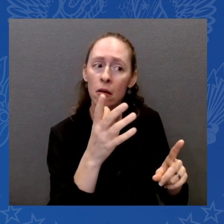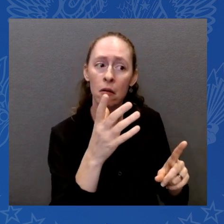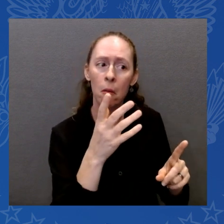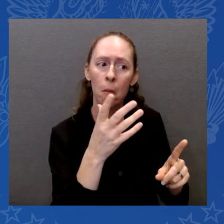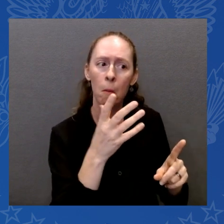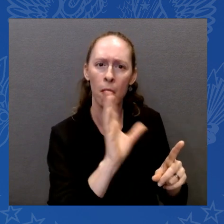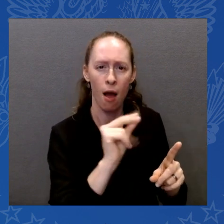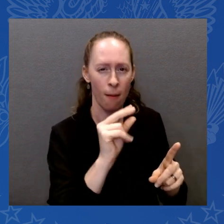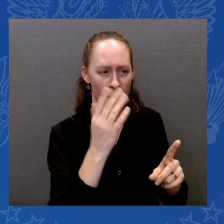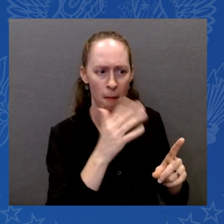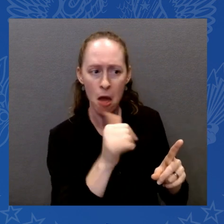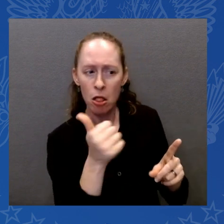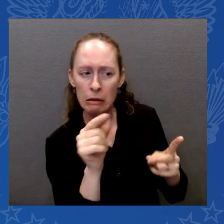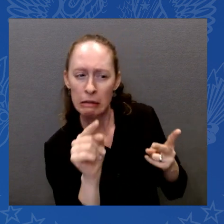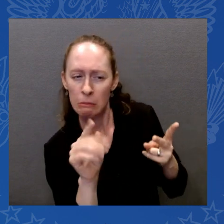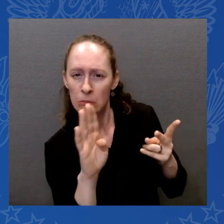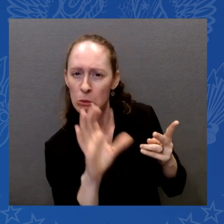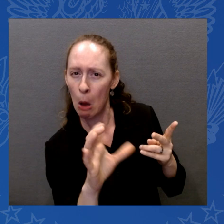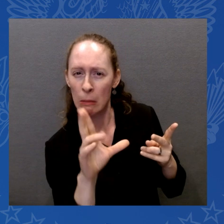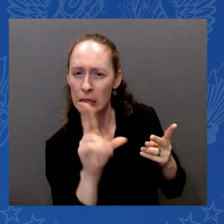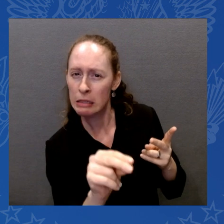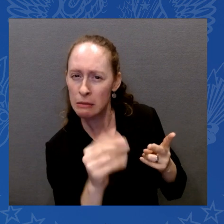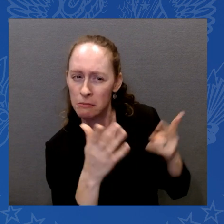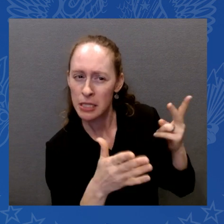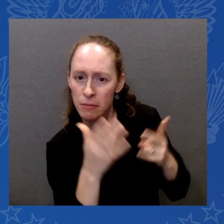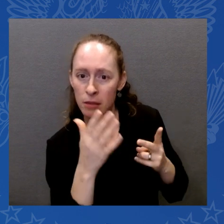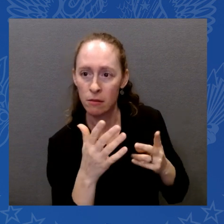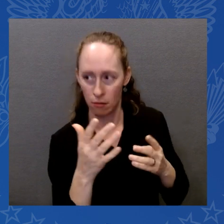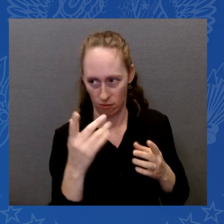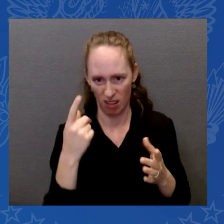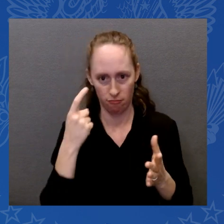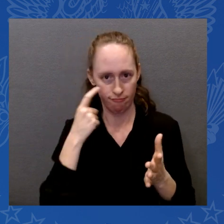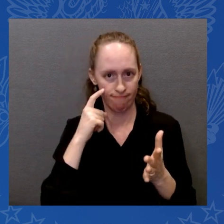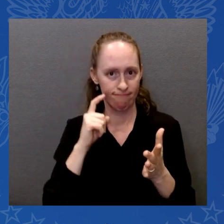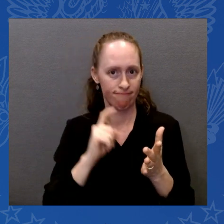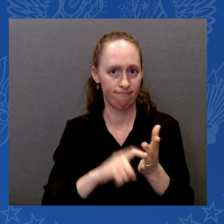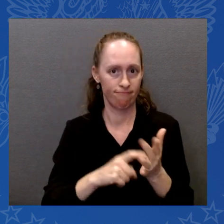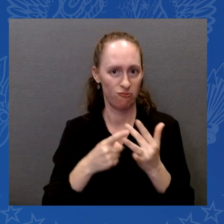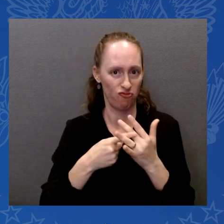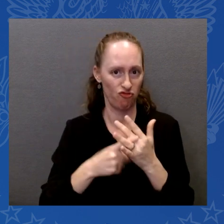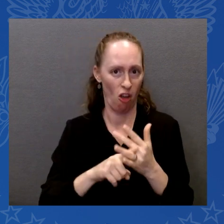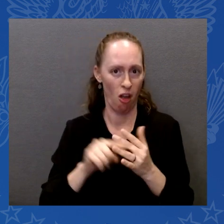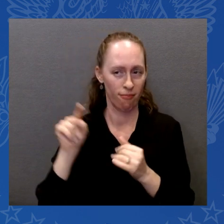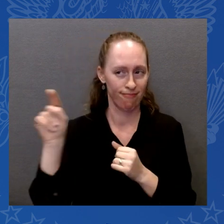pop up around the country that are having a ripple effect far beyond the health rights of a pregnant woman.